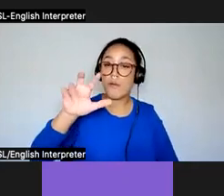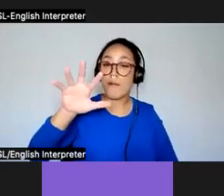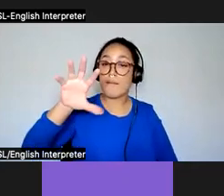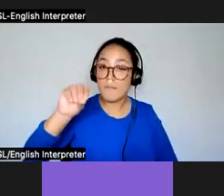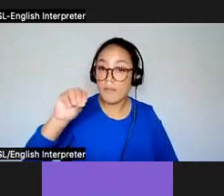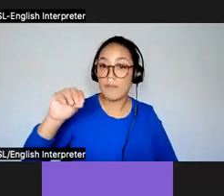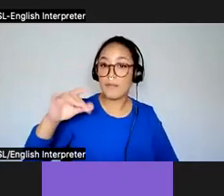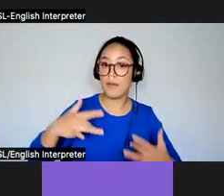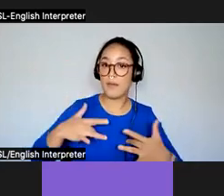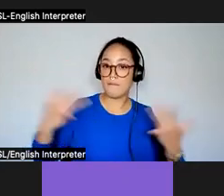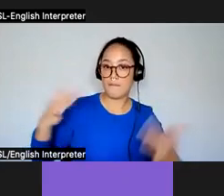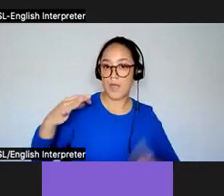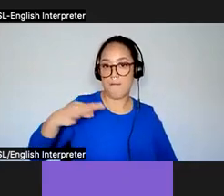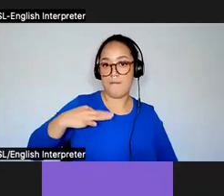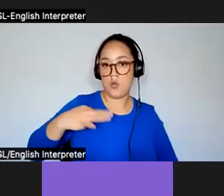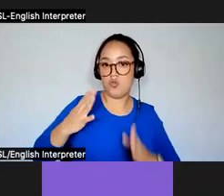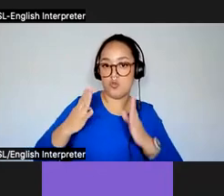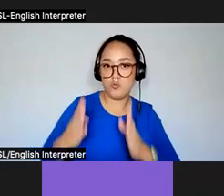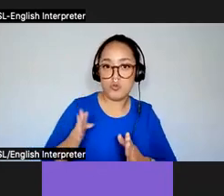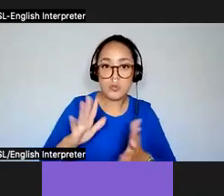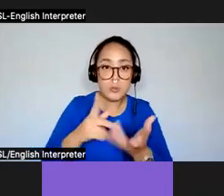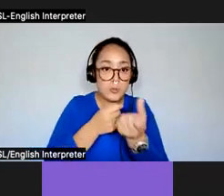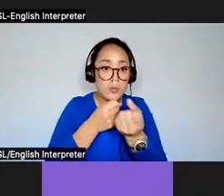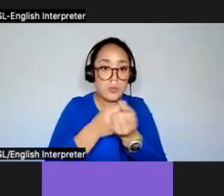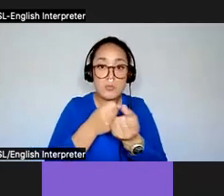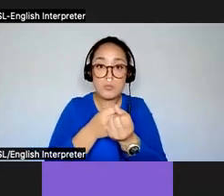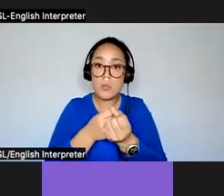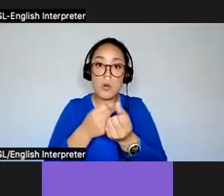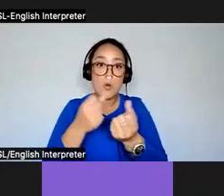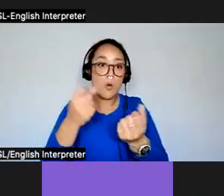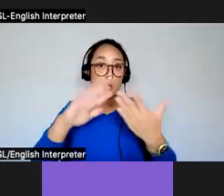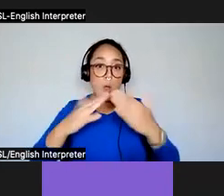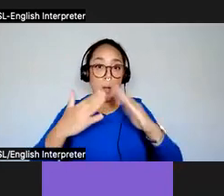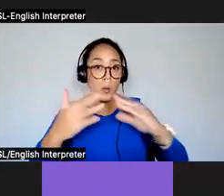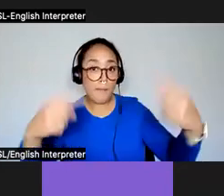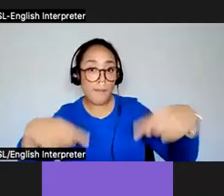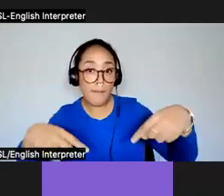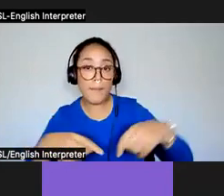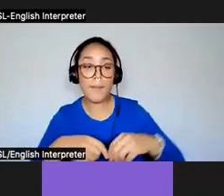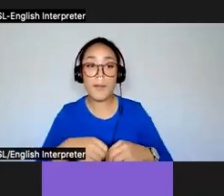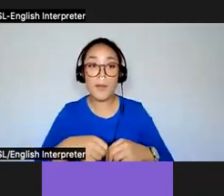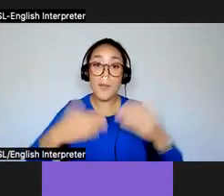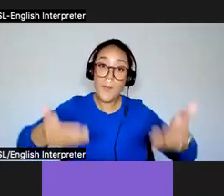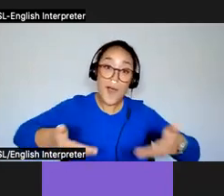to support you know your audience members coming in welcoming, welcoming them greeting